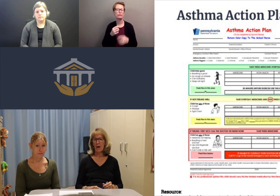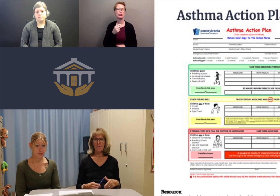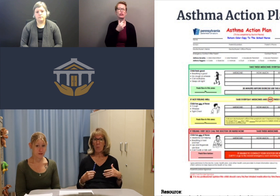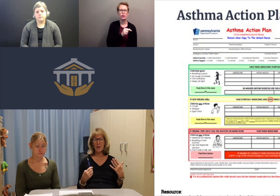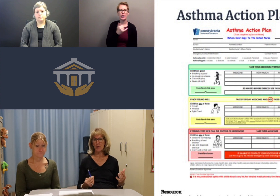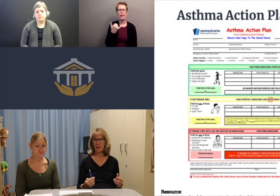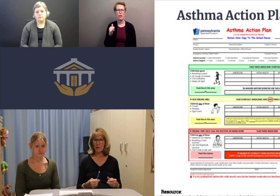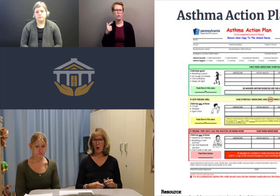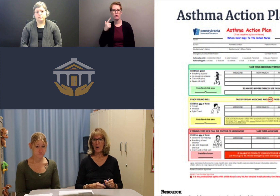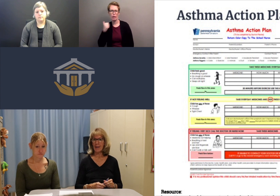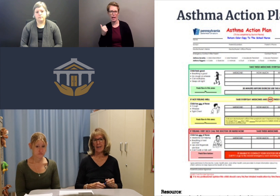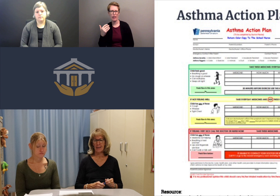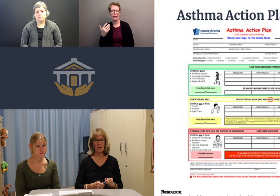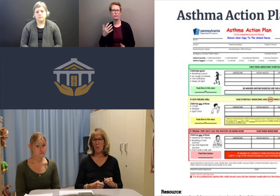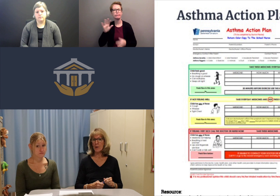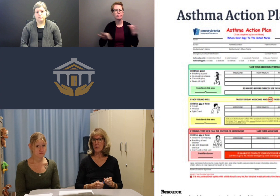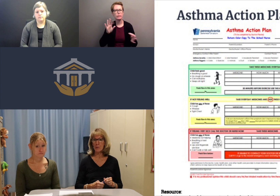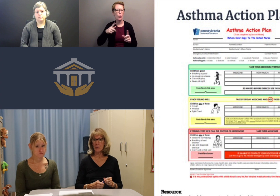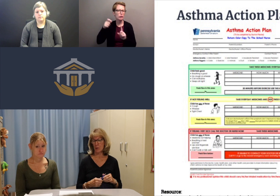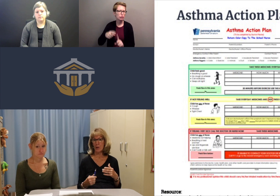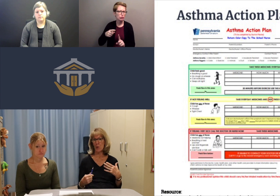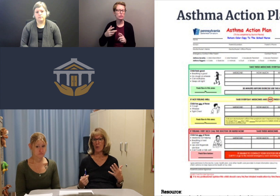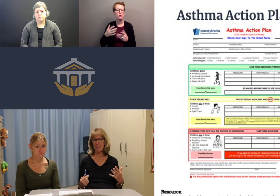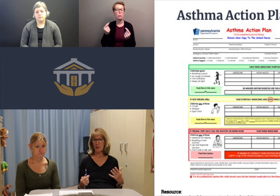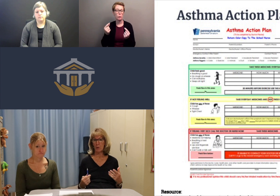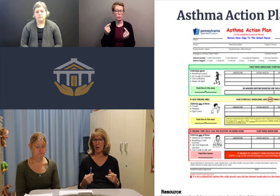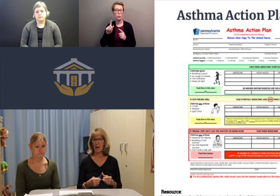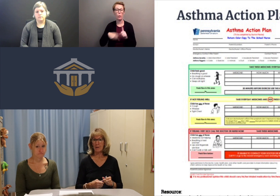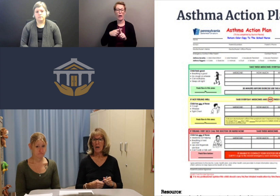of what your triggers are and and, uh, what we're going to do to treat your individual child.